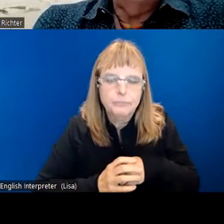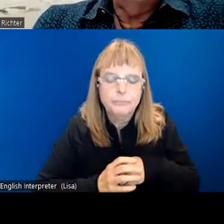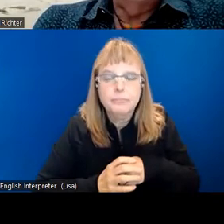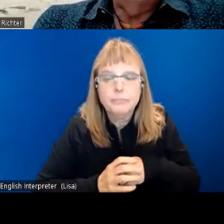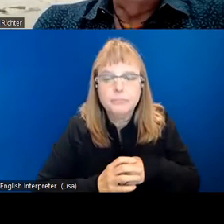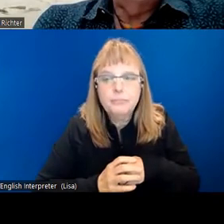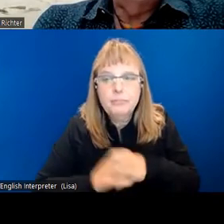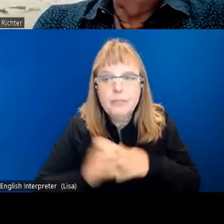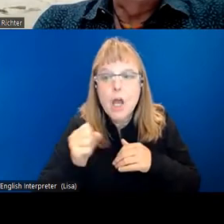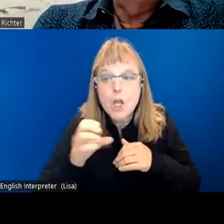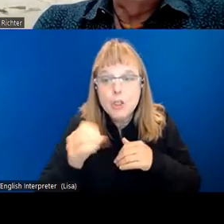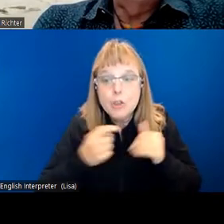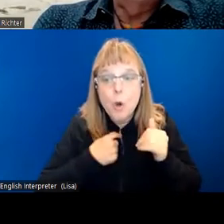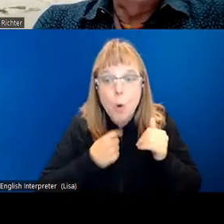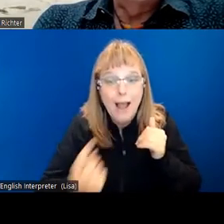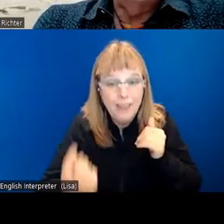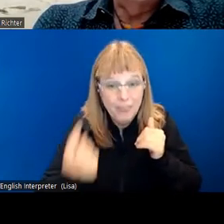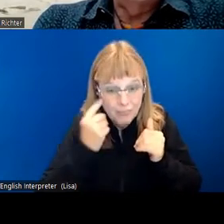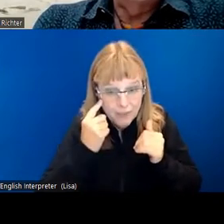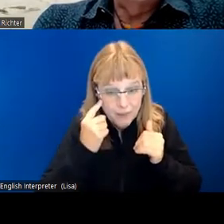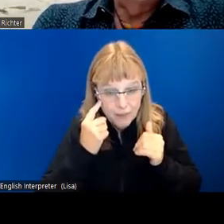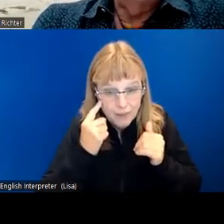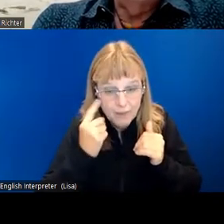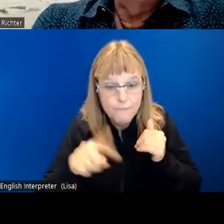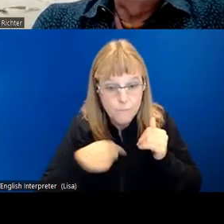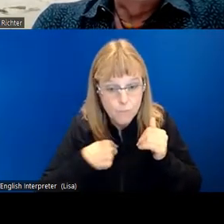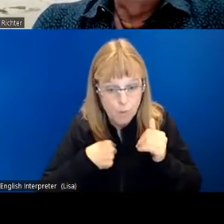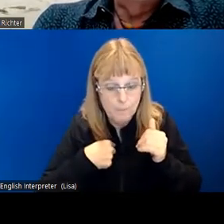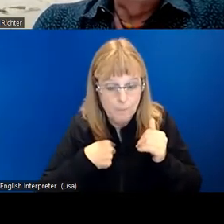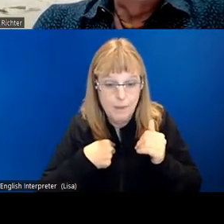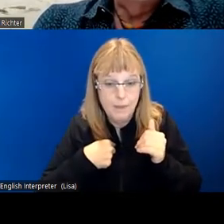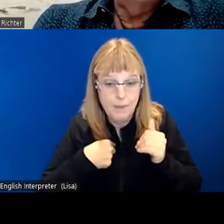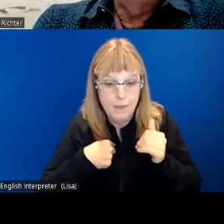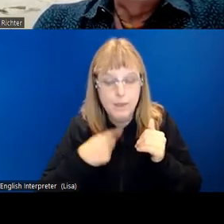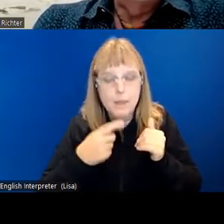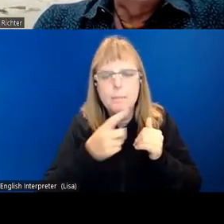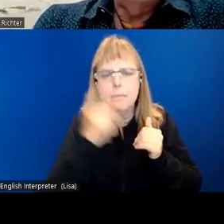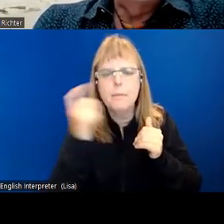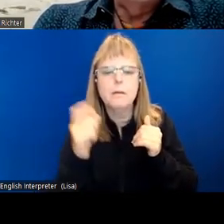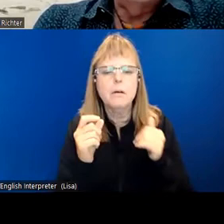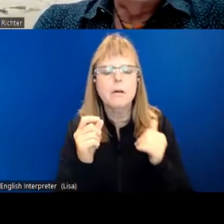So I think for me, because of the multiple identities,